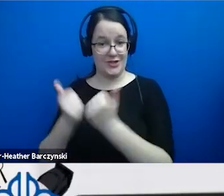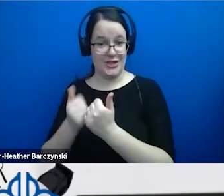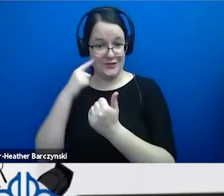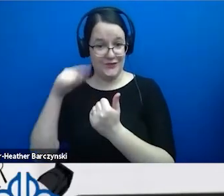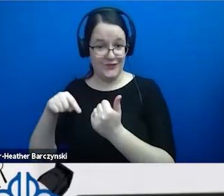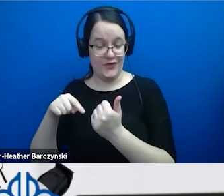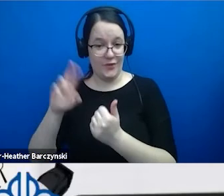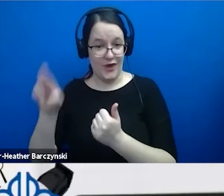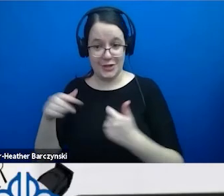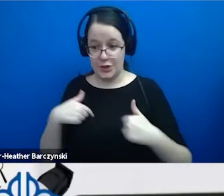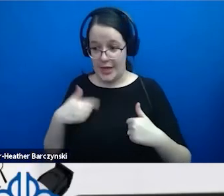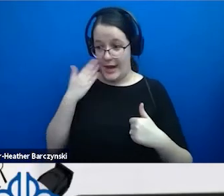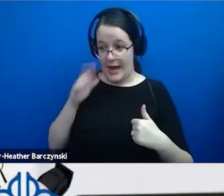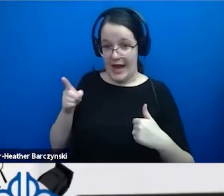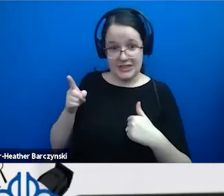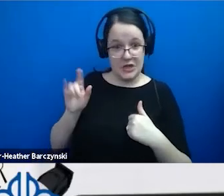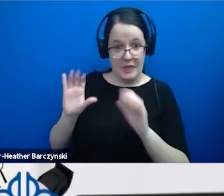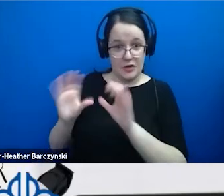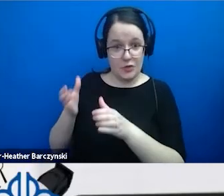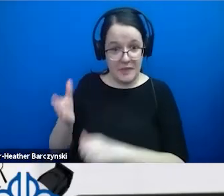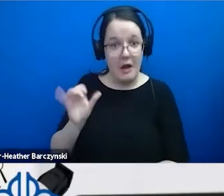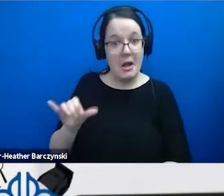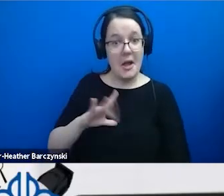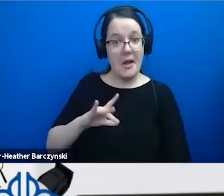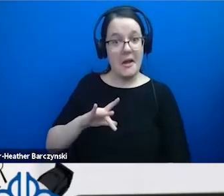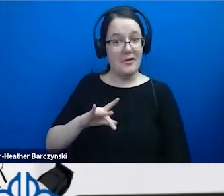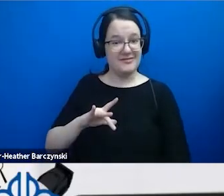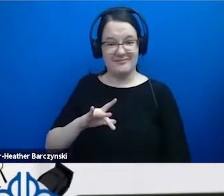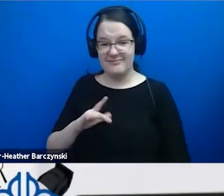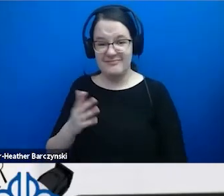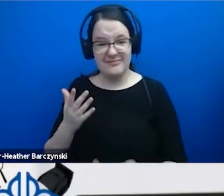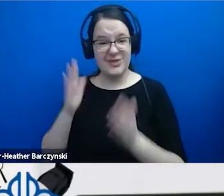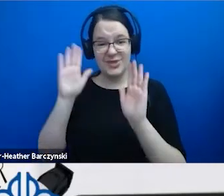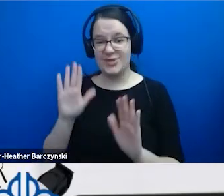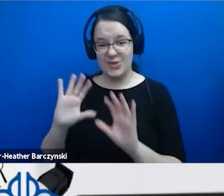just a really neat group of people who have a very unique place in our community place of